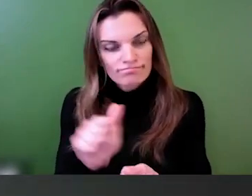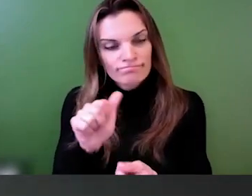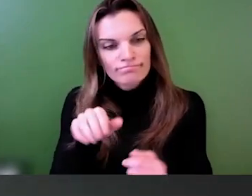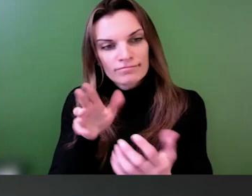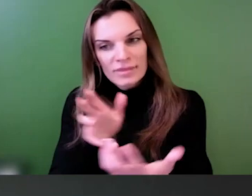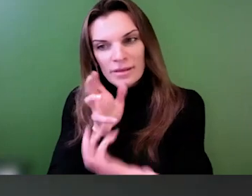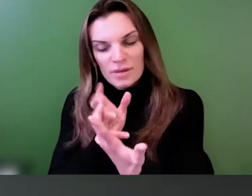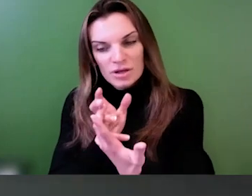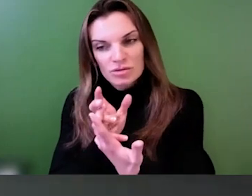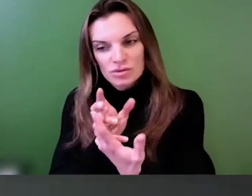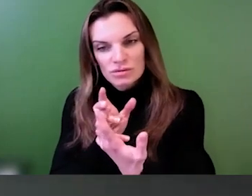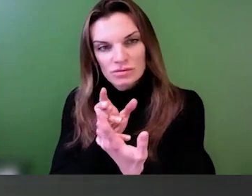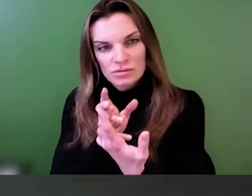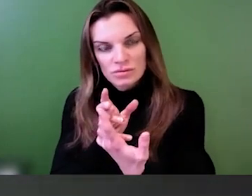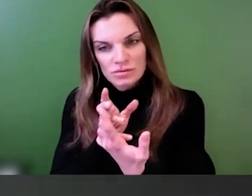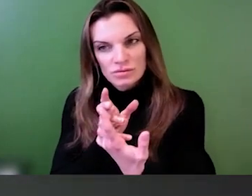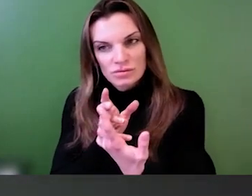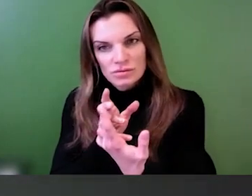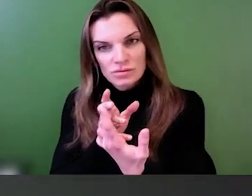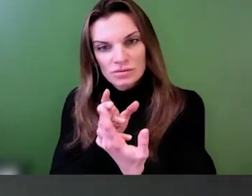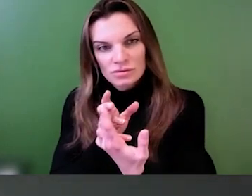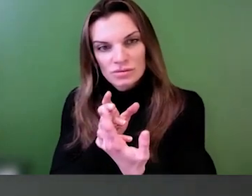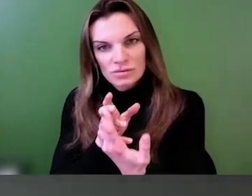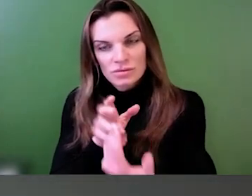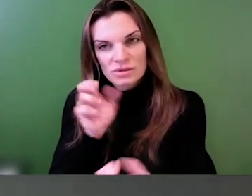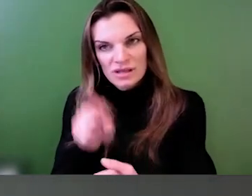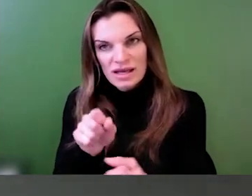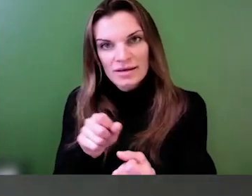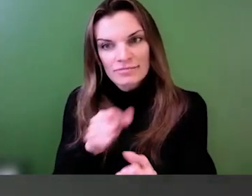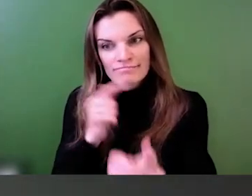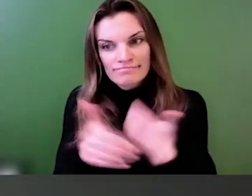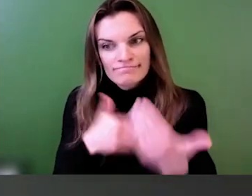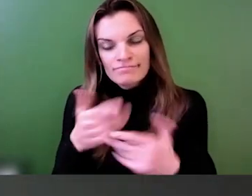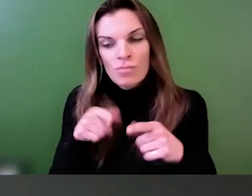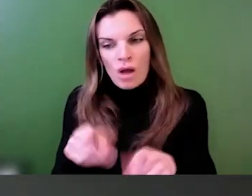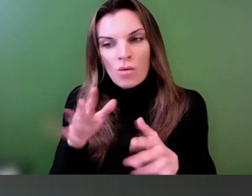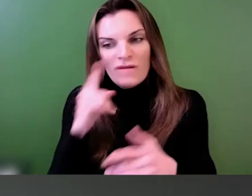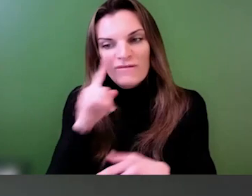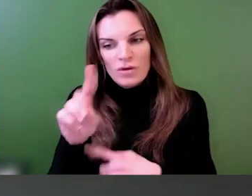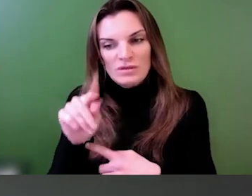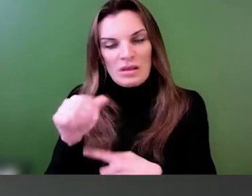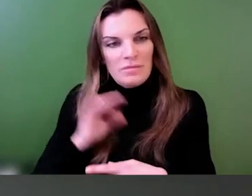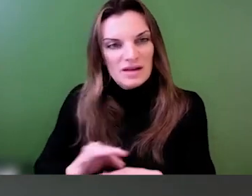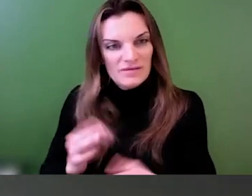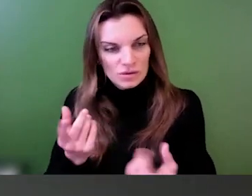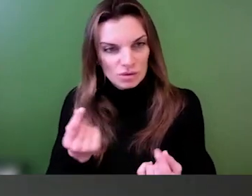available in the process of applying for disability benefits? Or in the process of applying or requesting